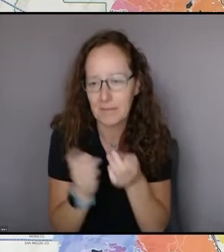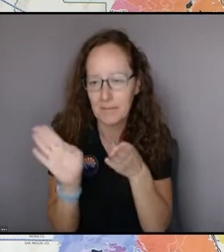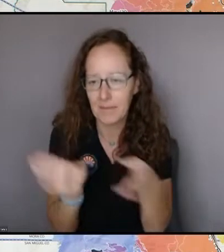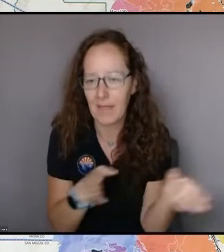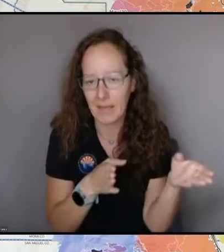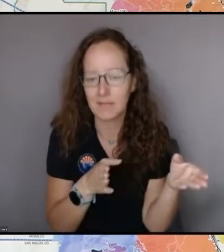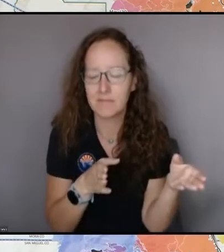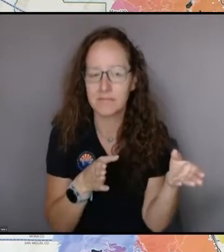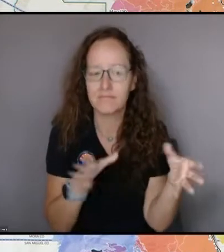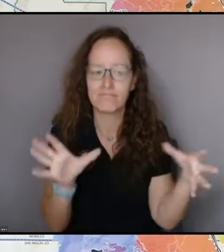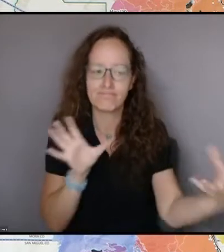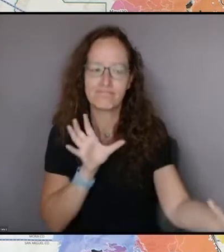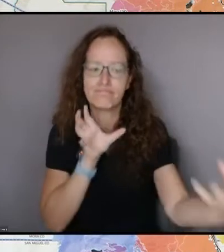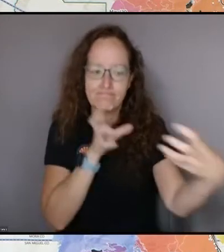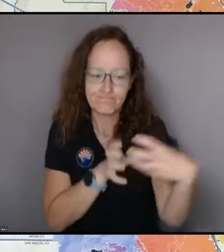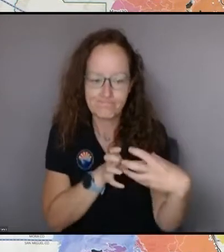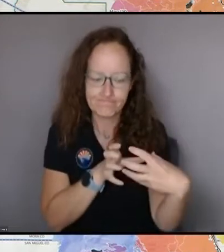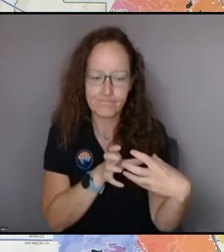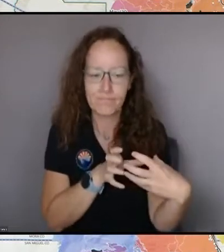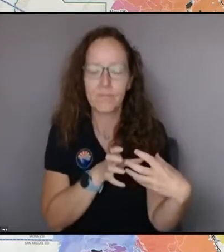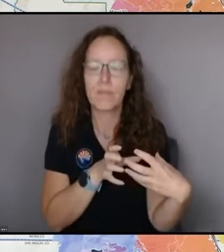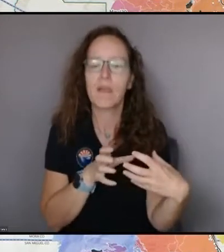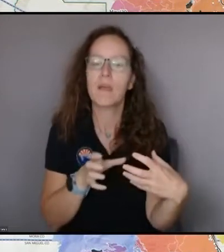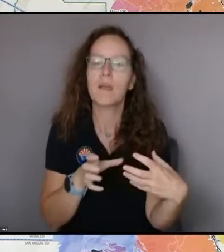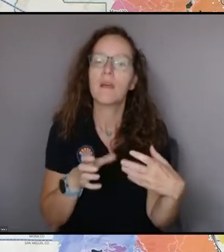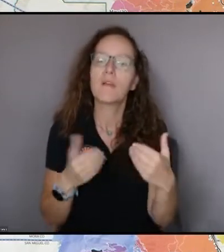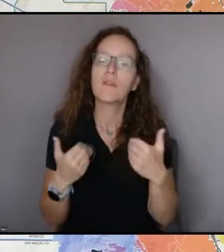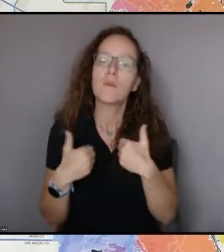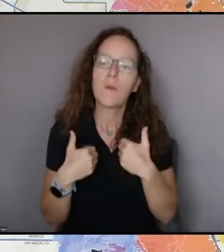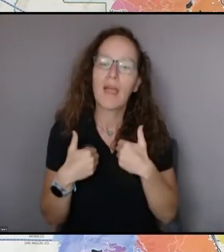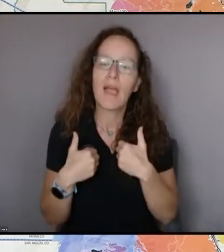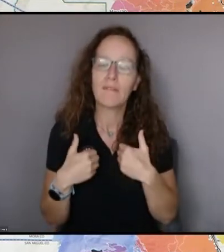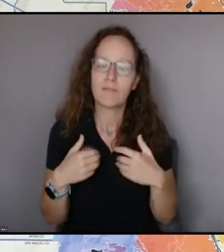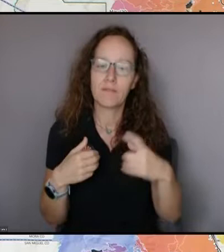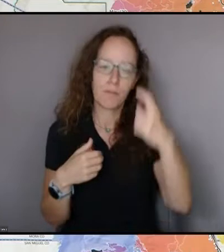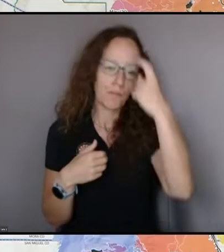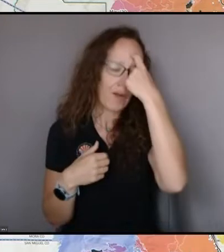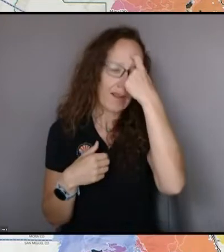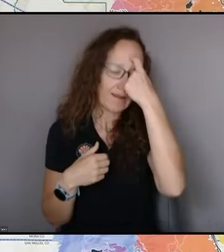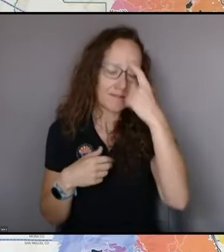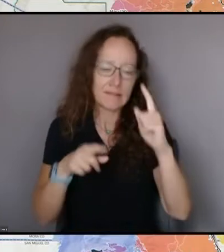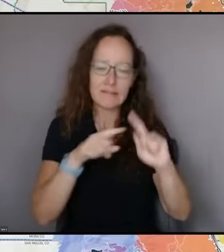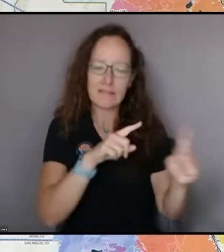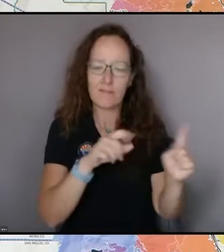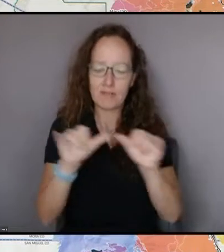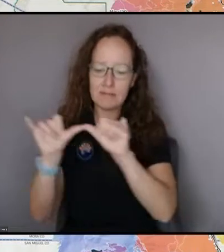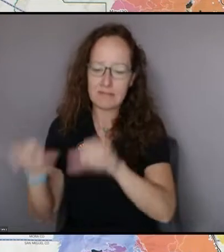rapid way that we just respond to things. And System 2 which is our more thoughtful way. So, we kind of want to engage that